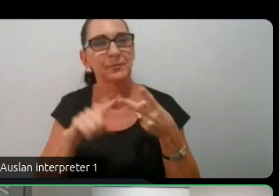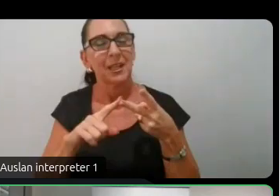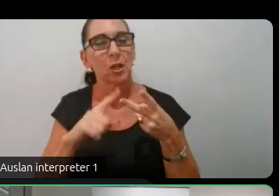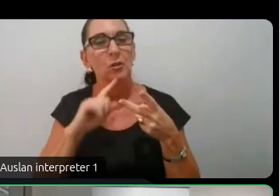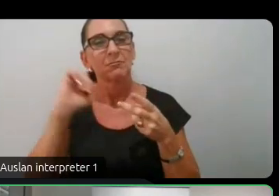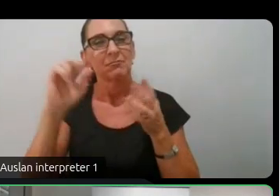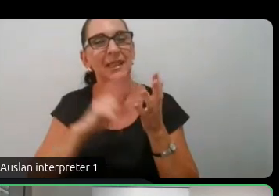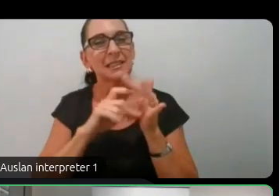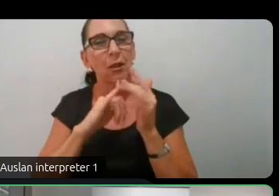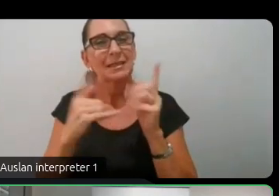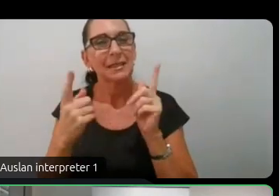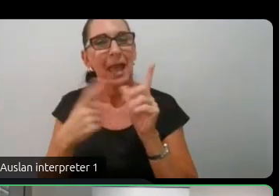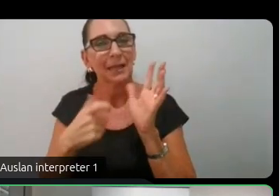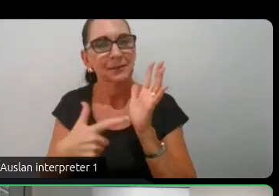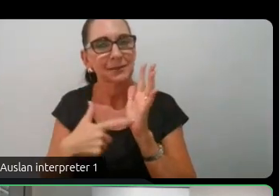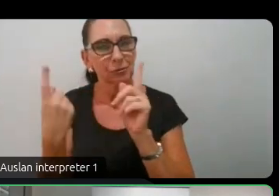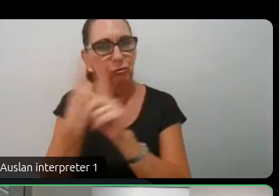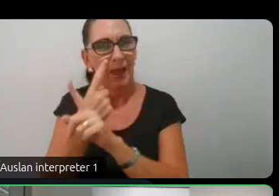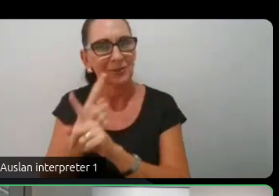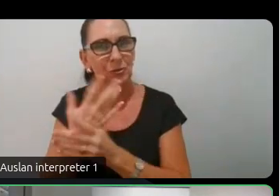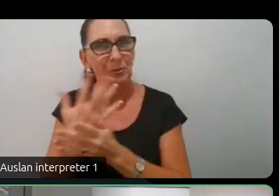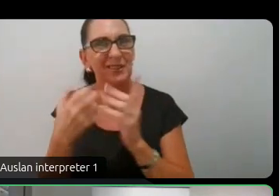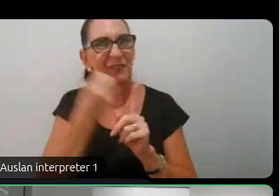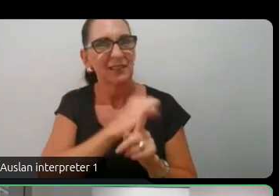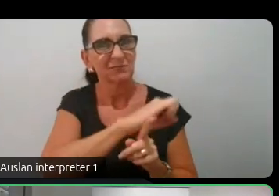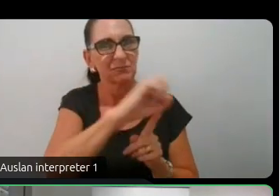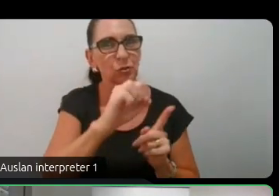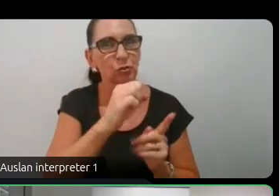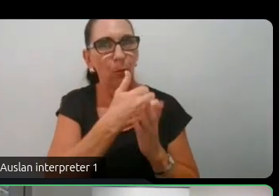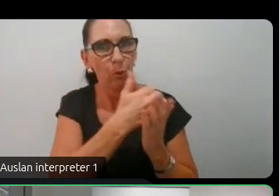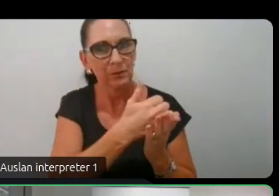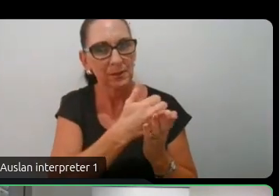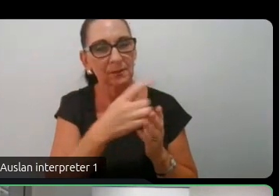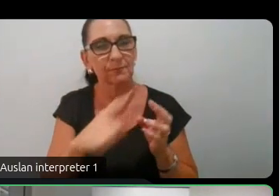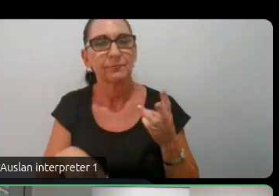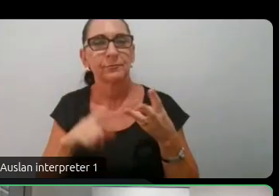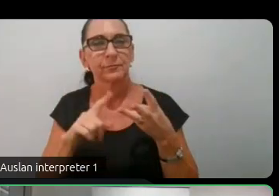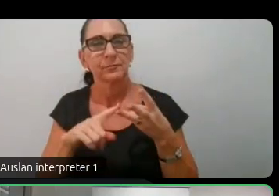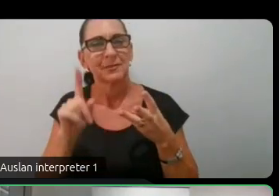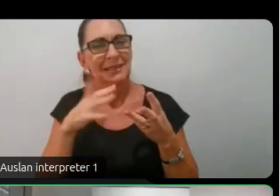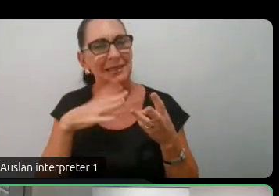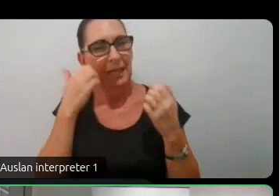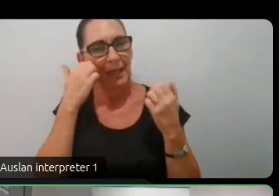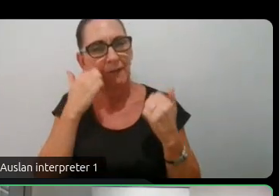this affects participant supports, what evidence is needed to gain access to the NDIS and what